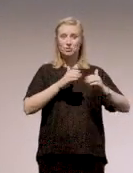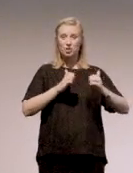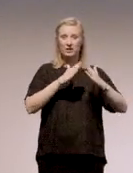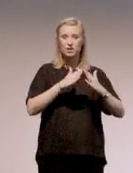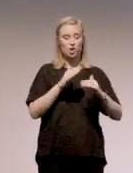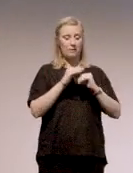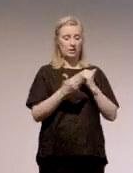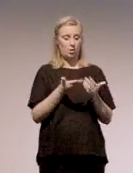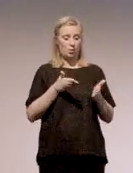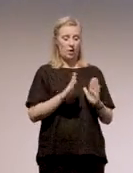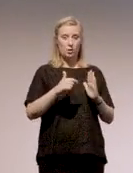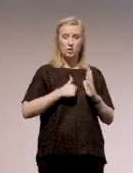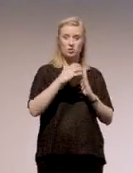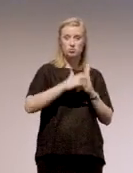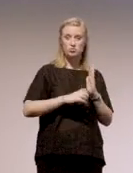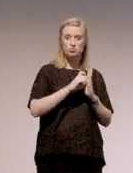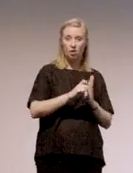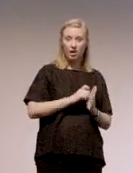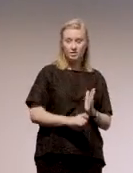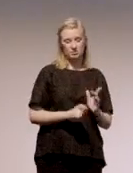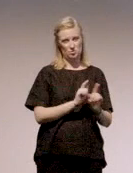but actually there was a lot of compliancy issues as well.